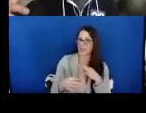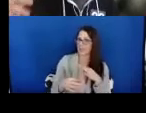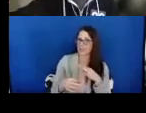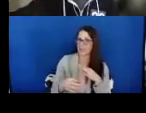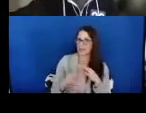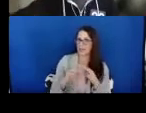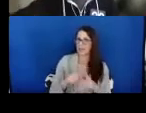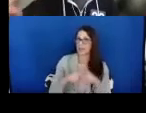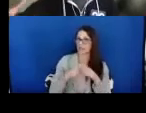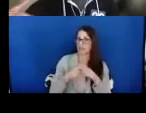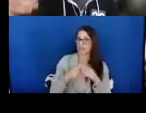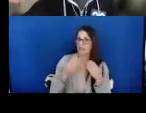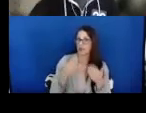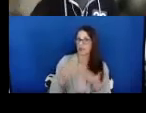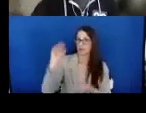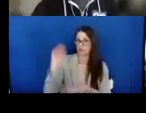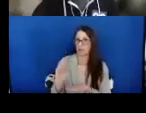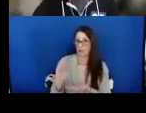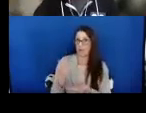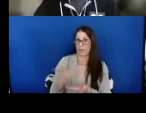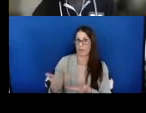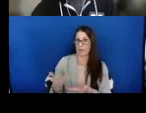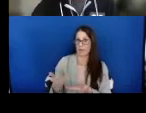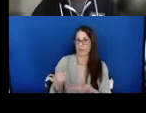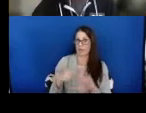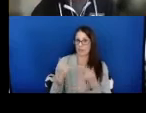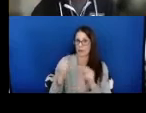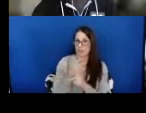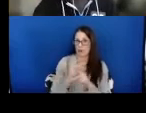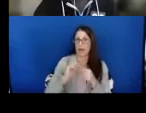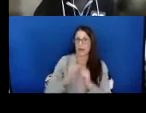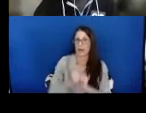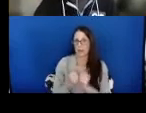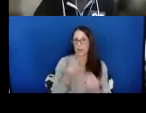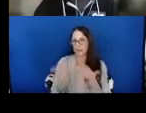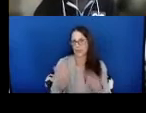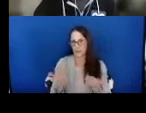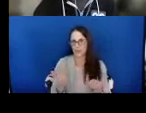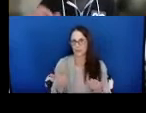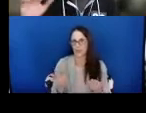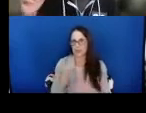to offer fewer things to try to figure out how to serve disabled students and and and